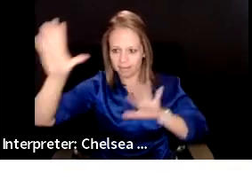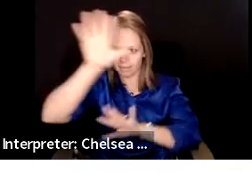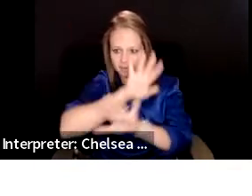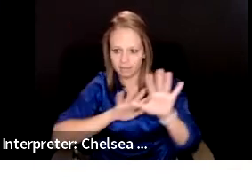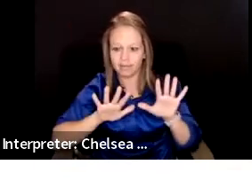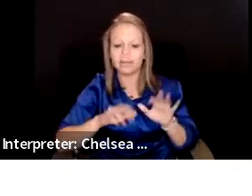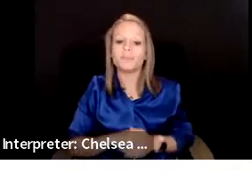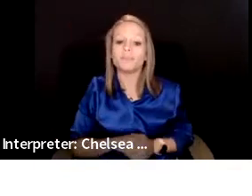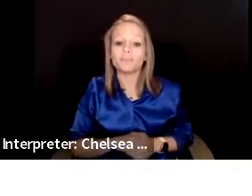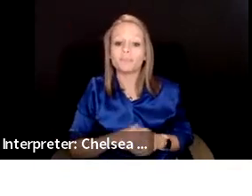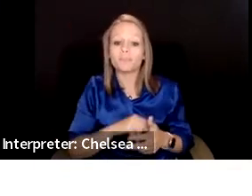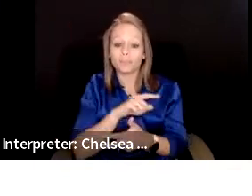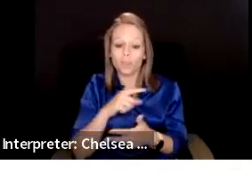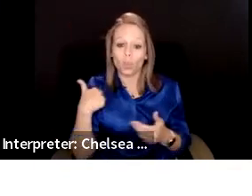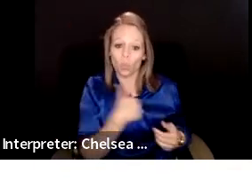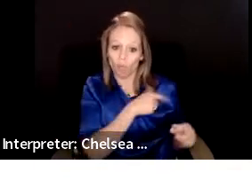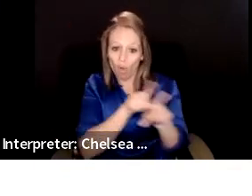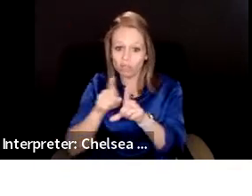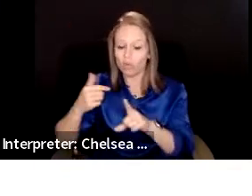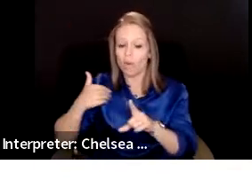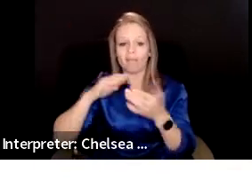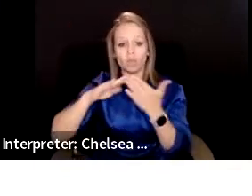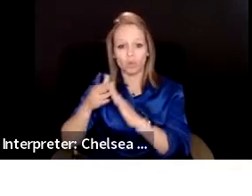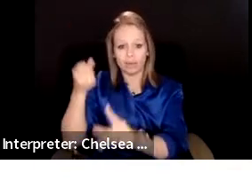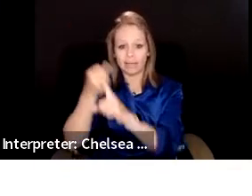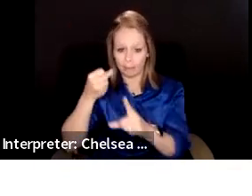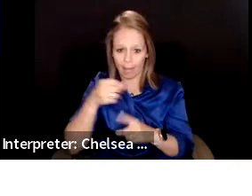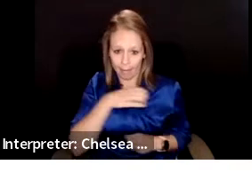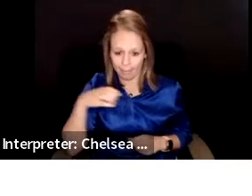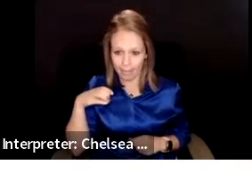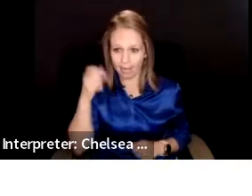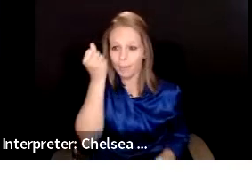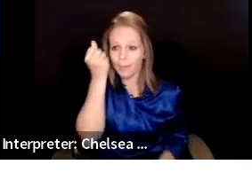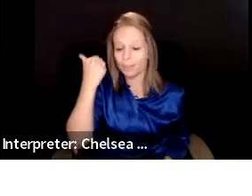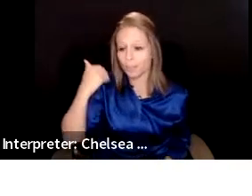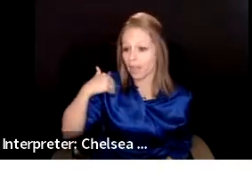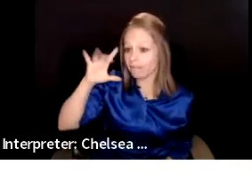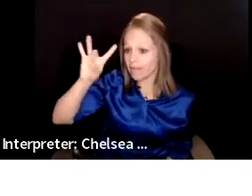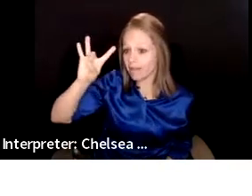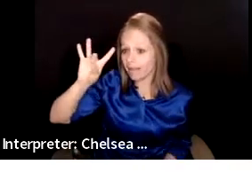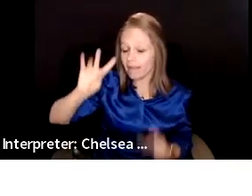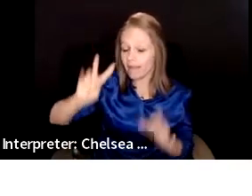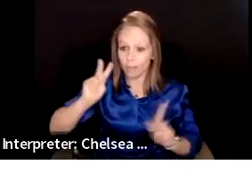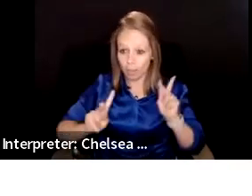an interview process and they are representing all of these different communities across the state of Kentucky.